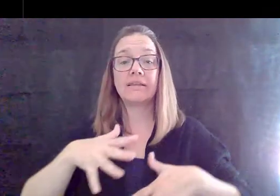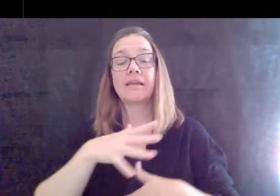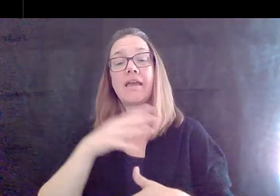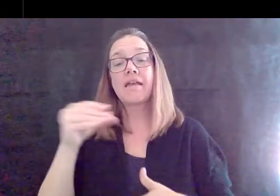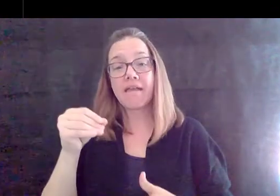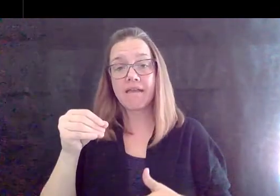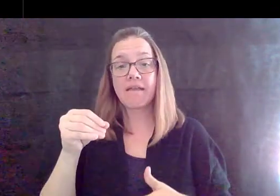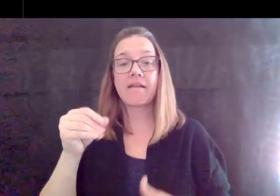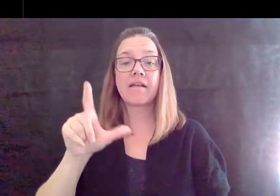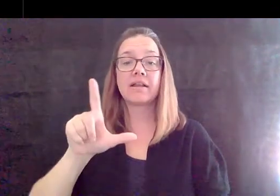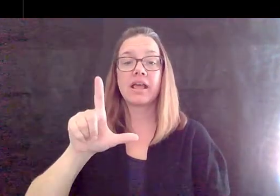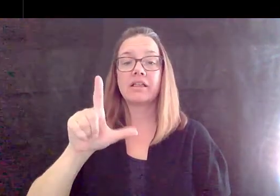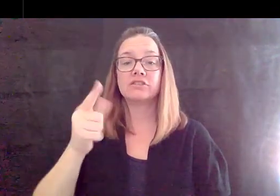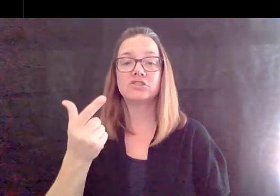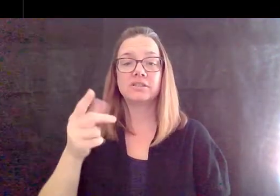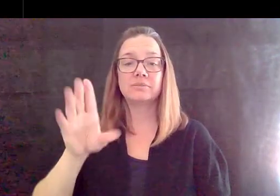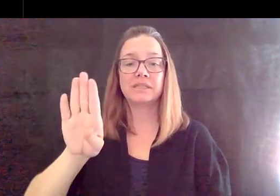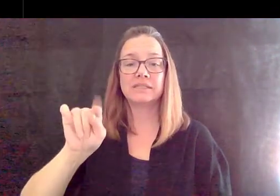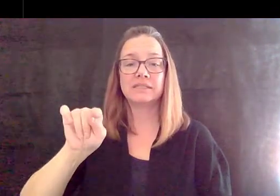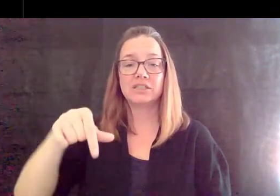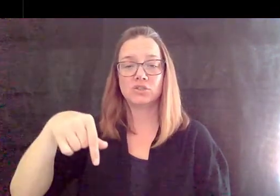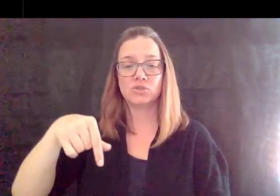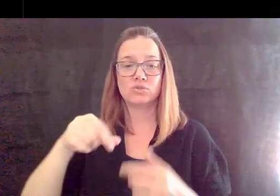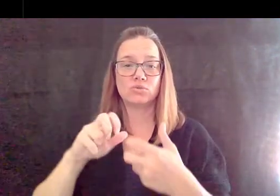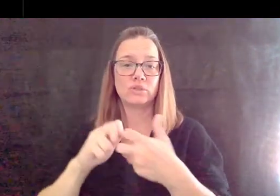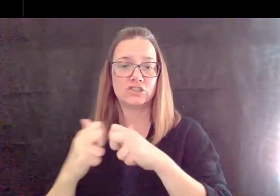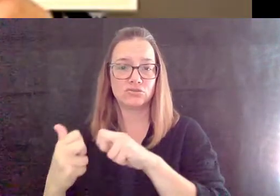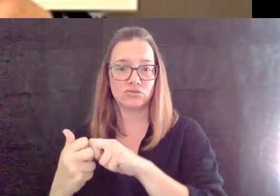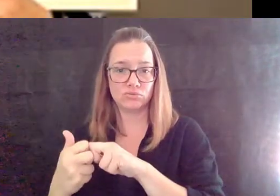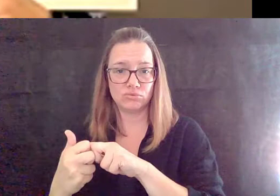and LGBTQ issues-- [END PLAYBACK]